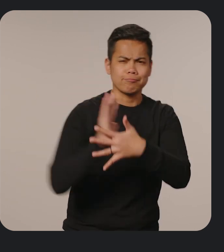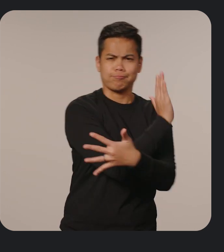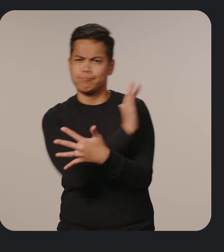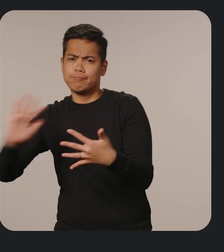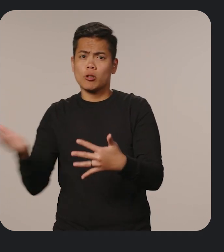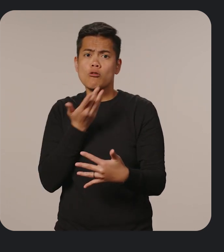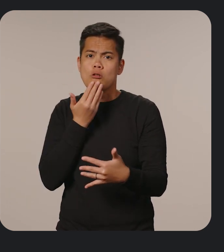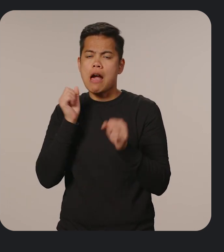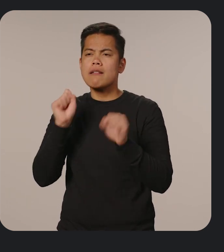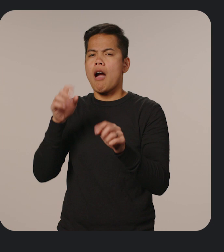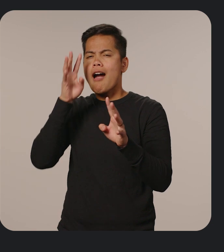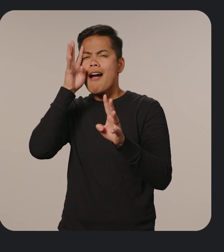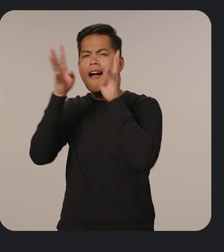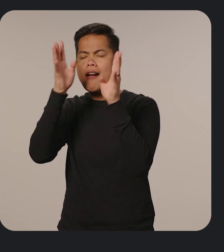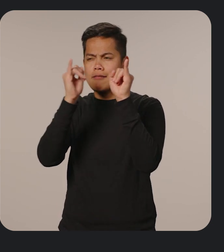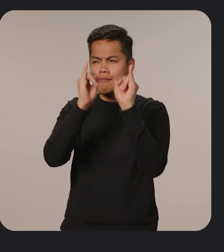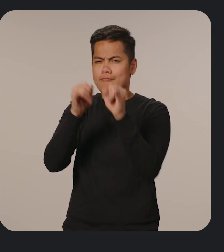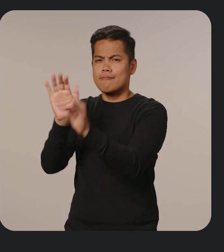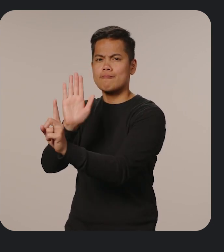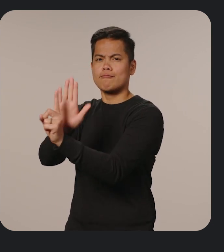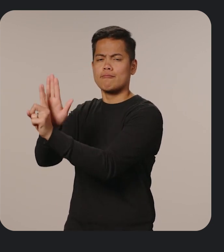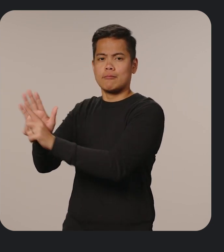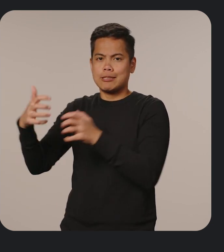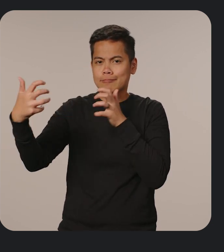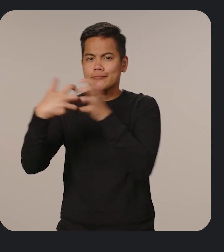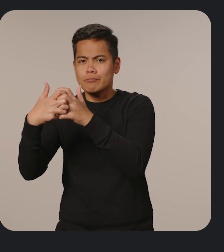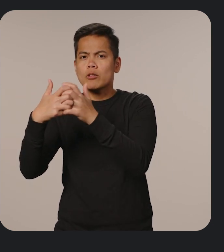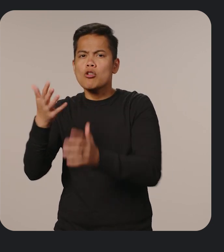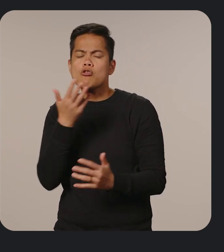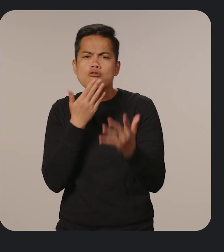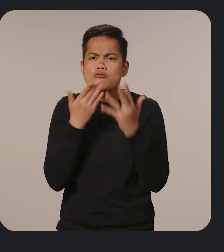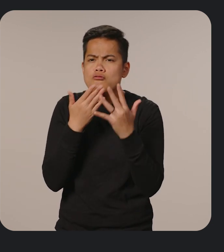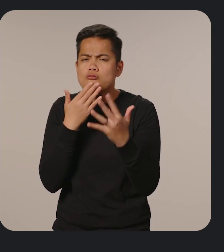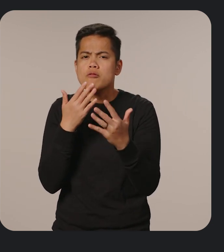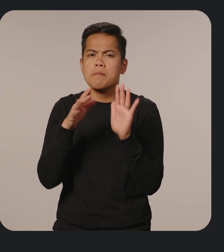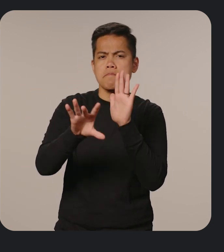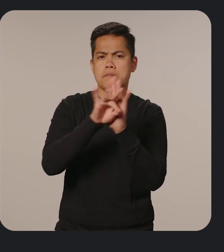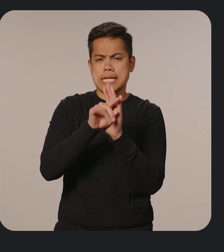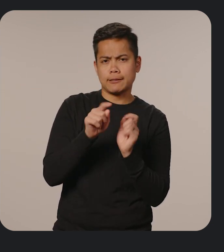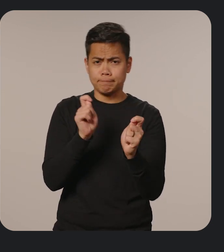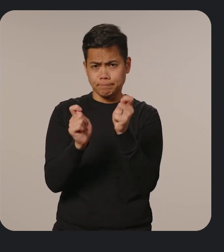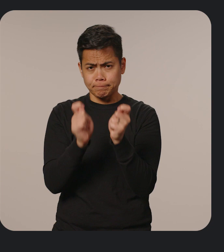because it's built into each of our components. We've learned a lot since we first released dynamic color,